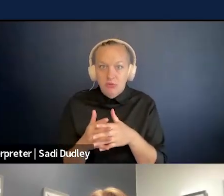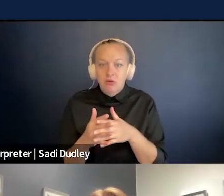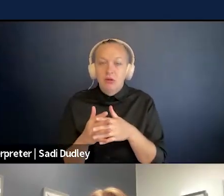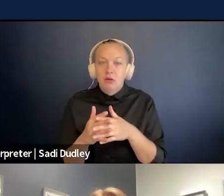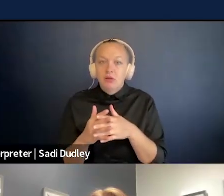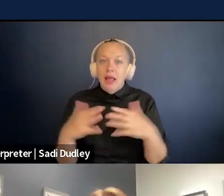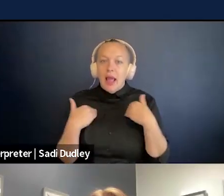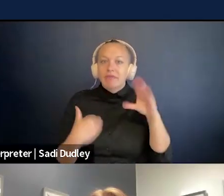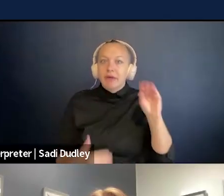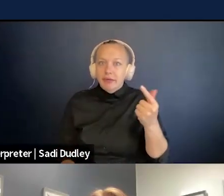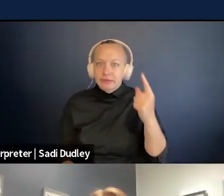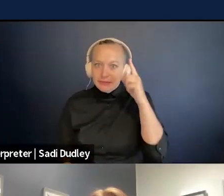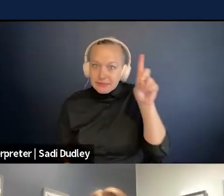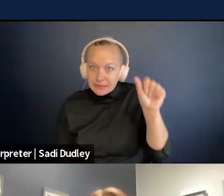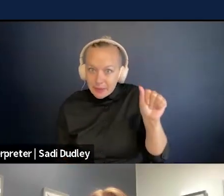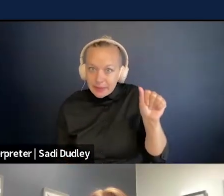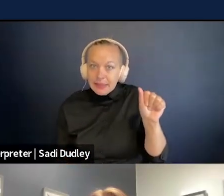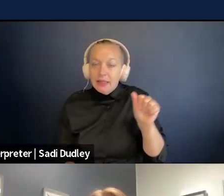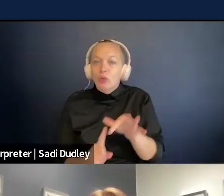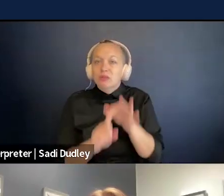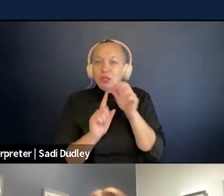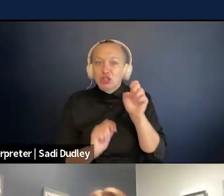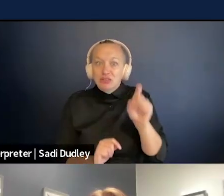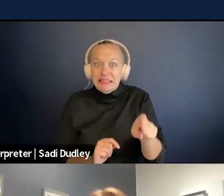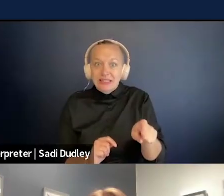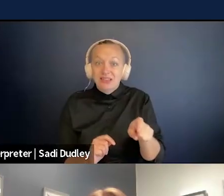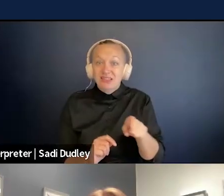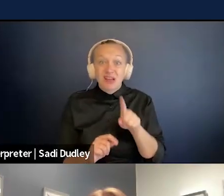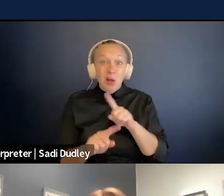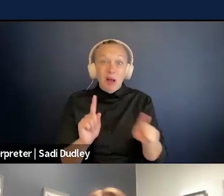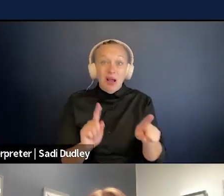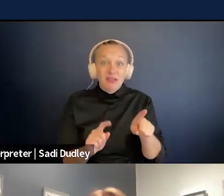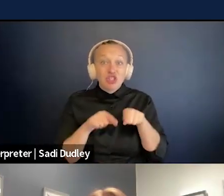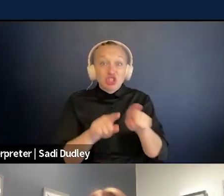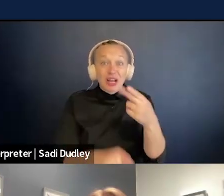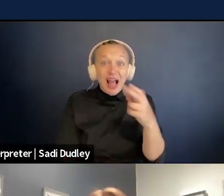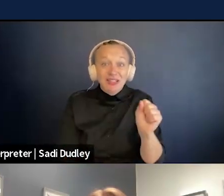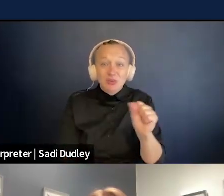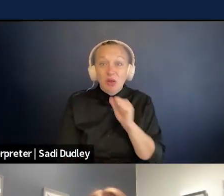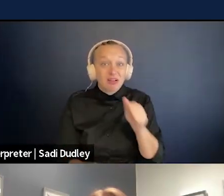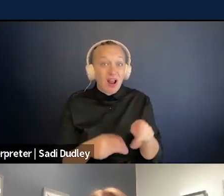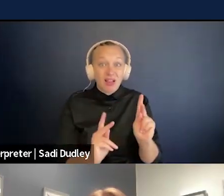do not have an opportunity to play high schools. play sports beyond, you know, in high school, because they're not allowed to play high school sports.